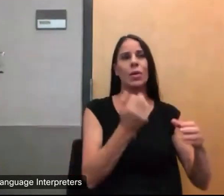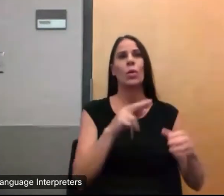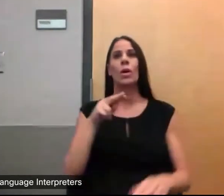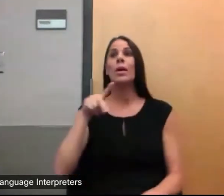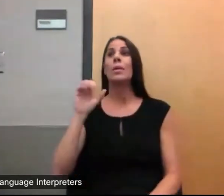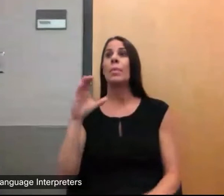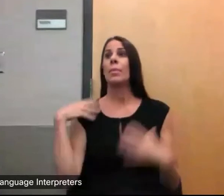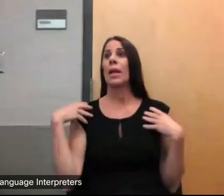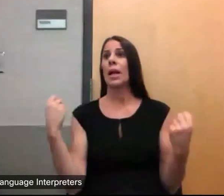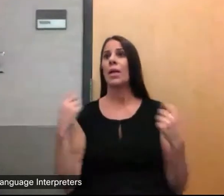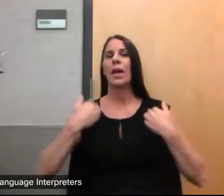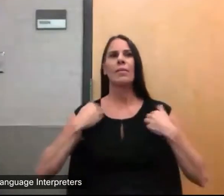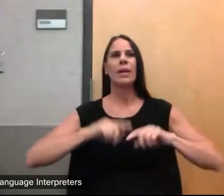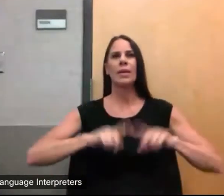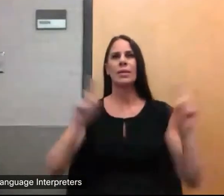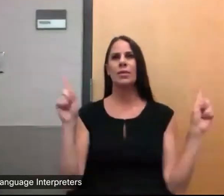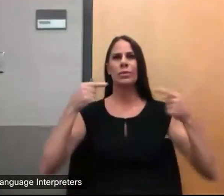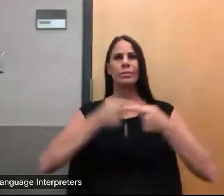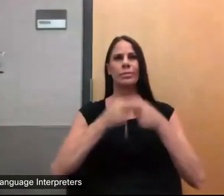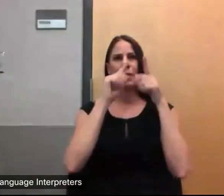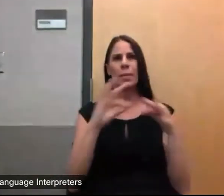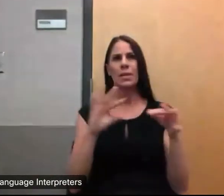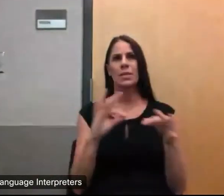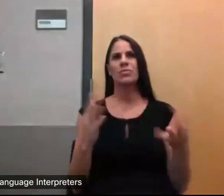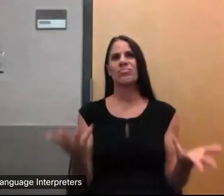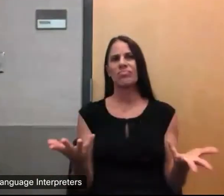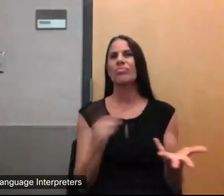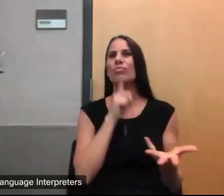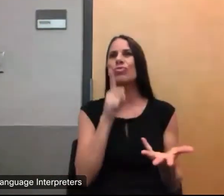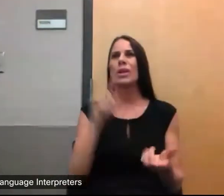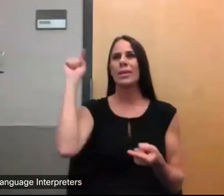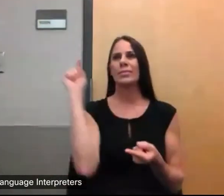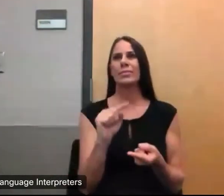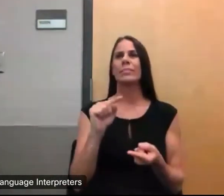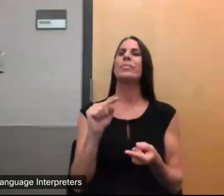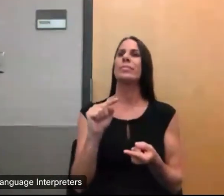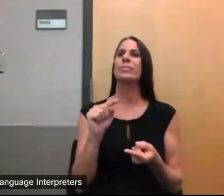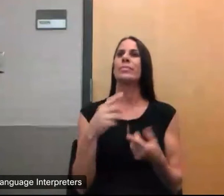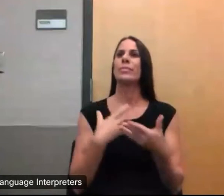Having a disparate message, um, it really does decrease trust. So I think in this time,